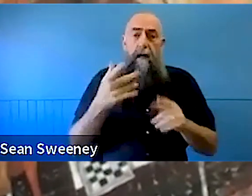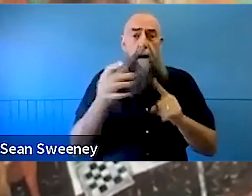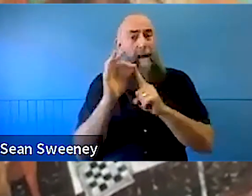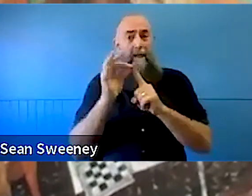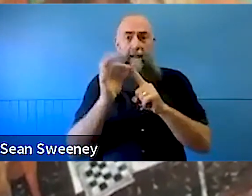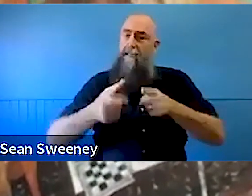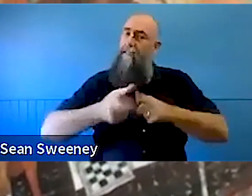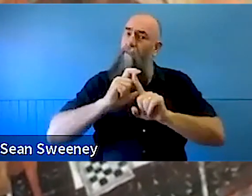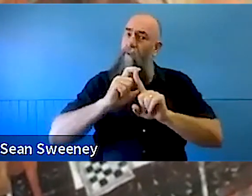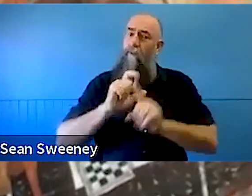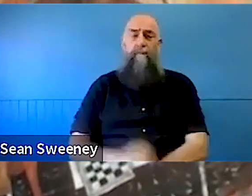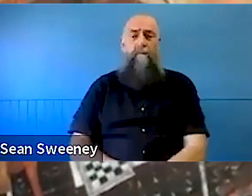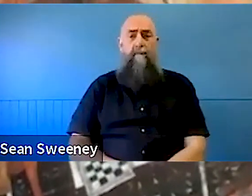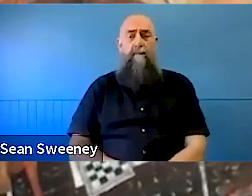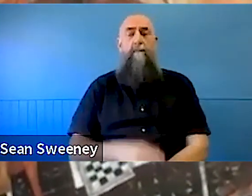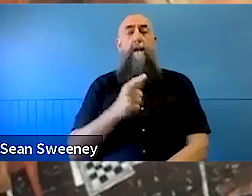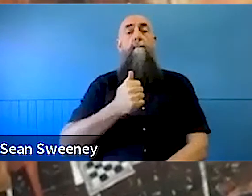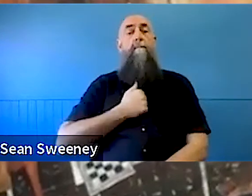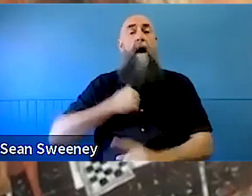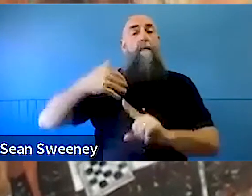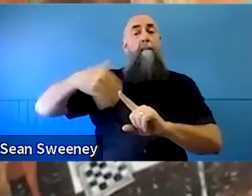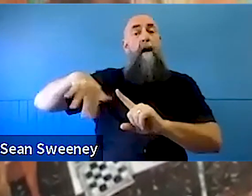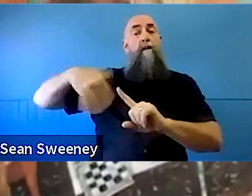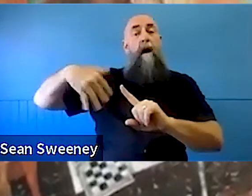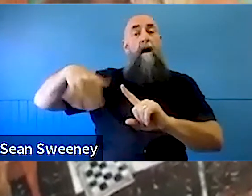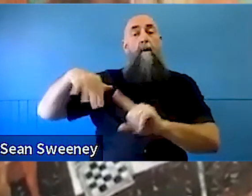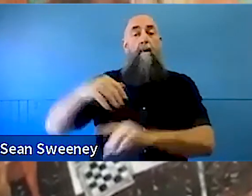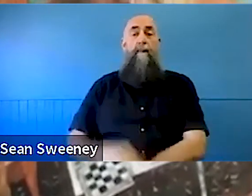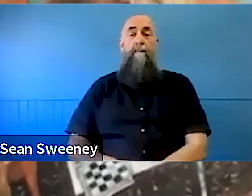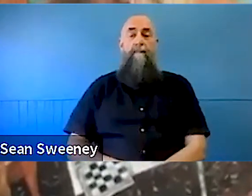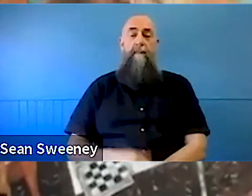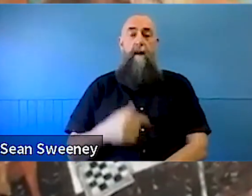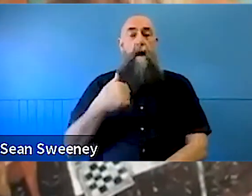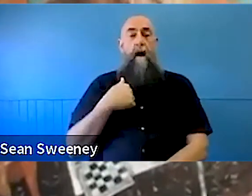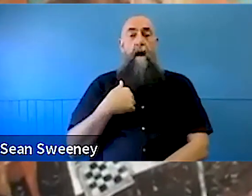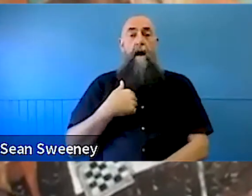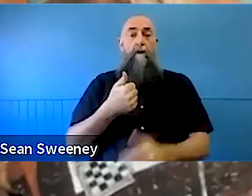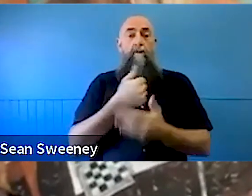That is my background. I don't always do everything right.